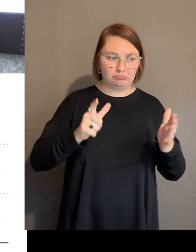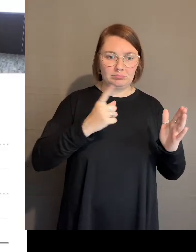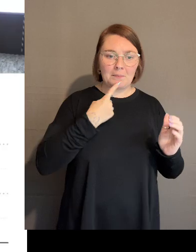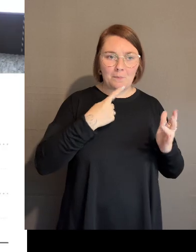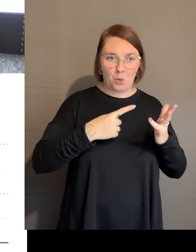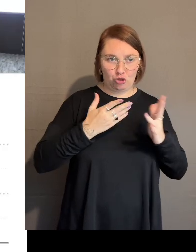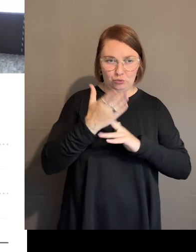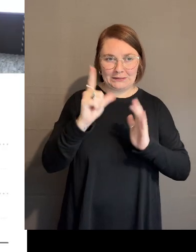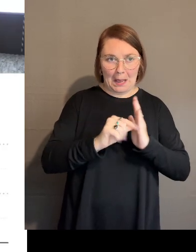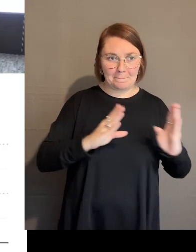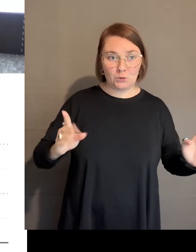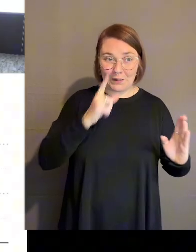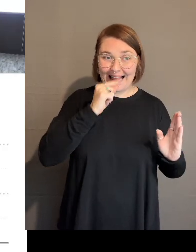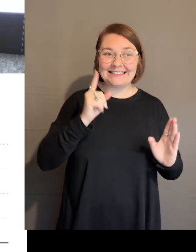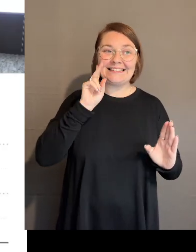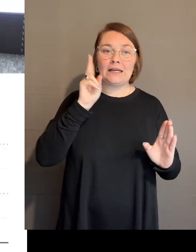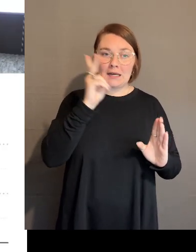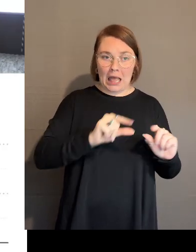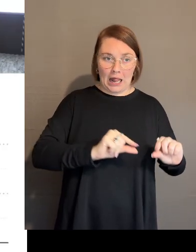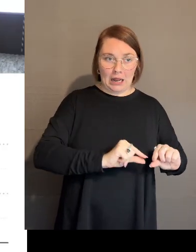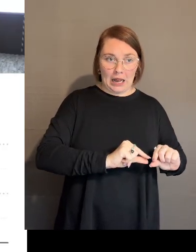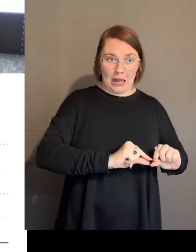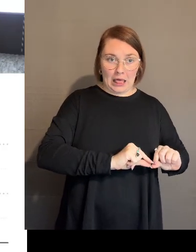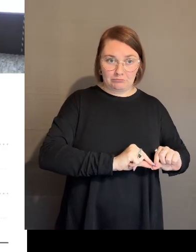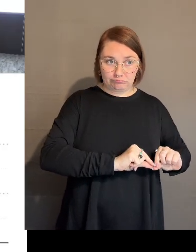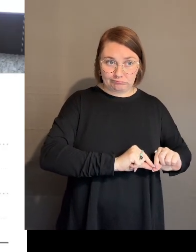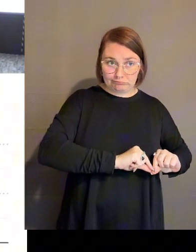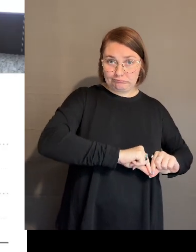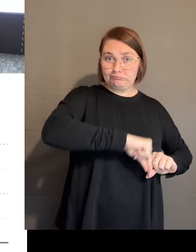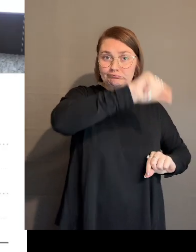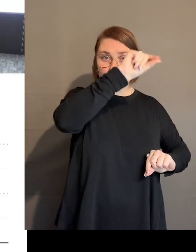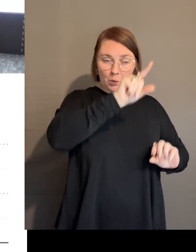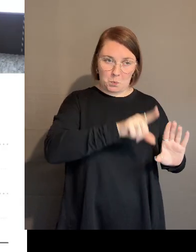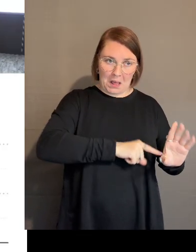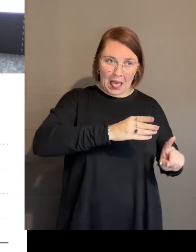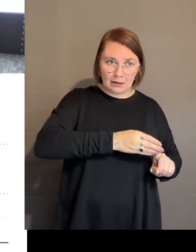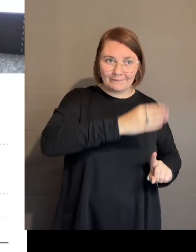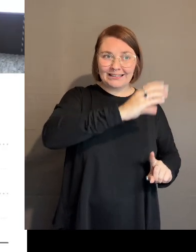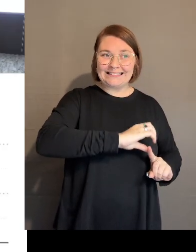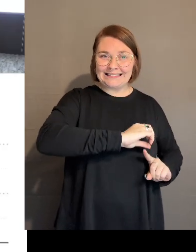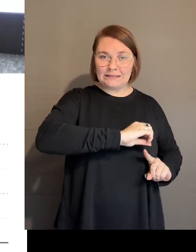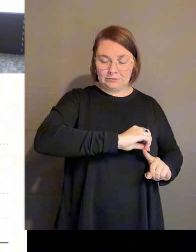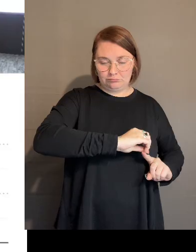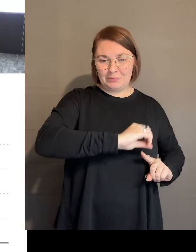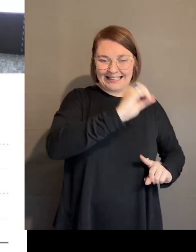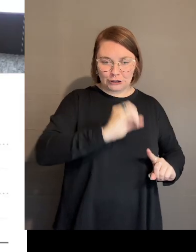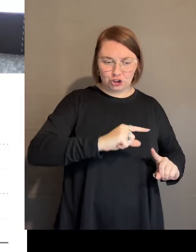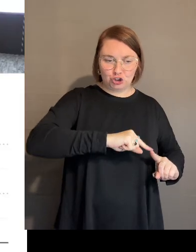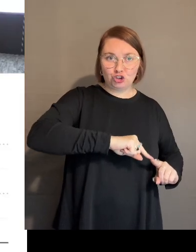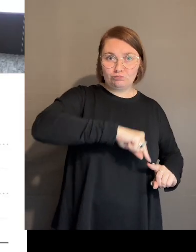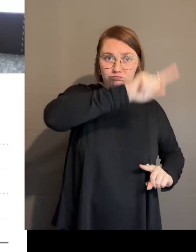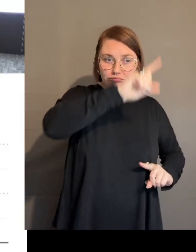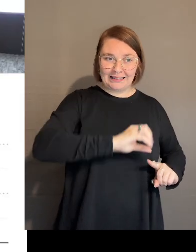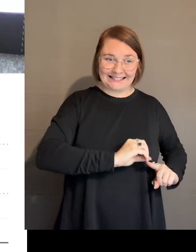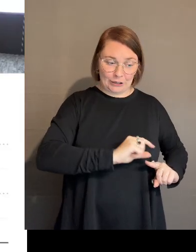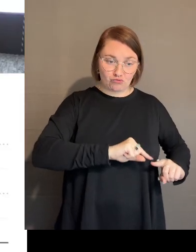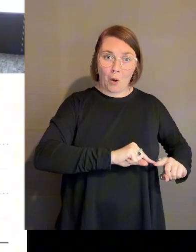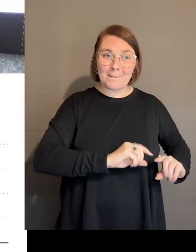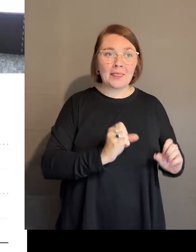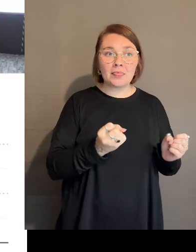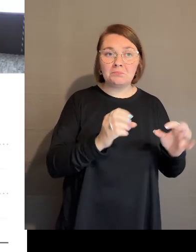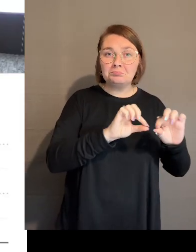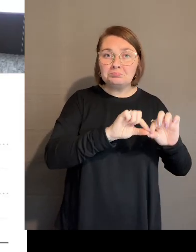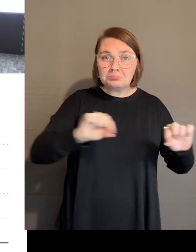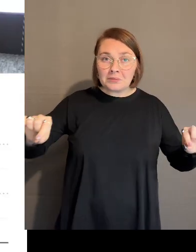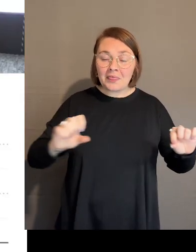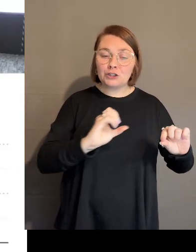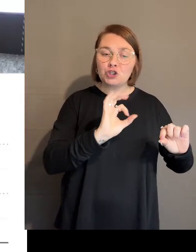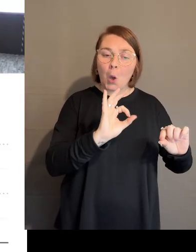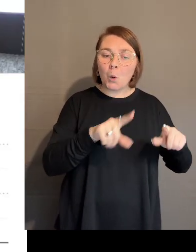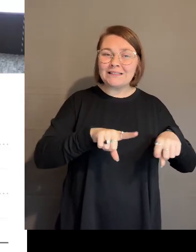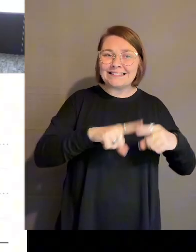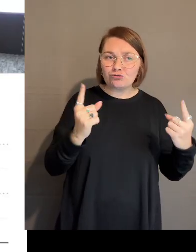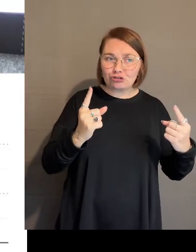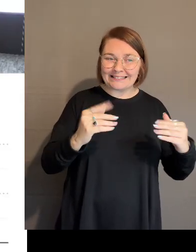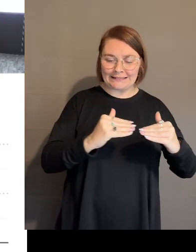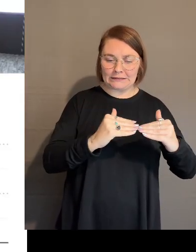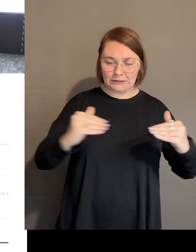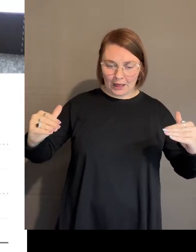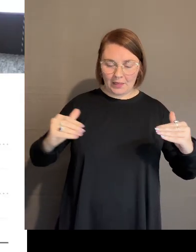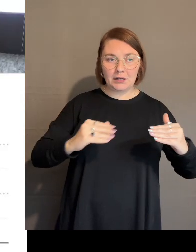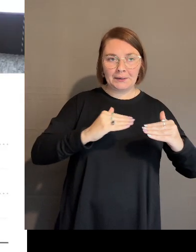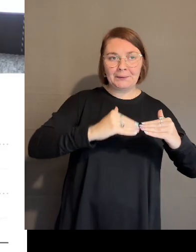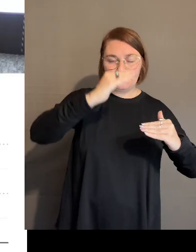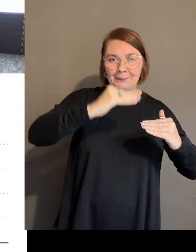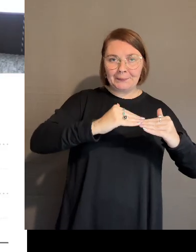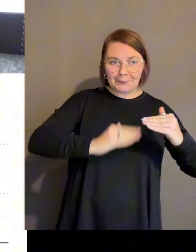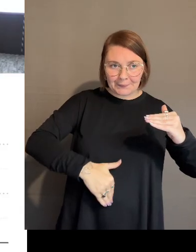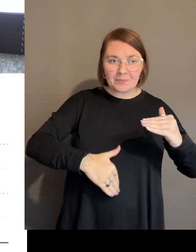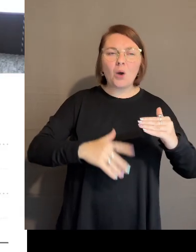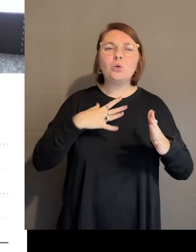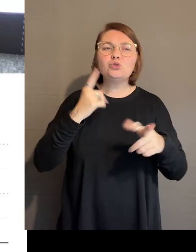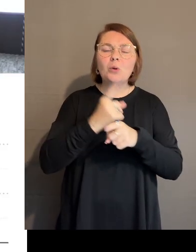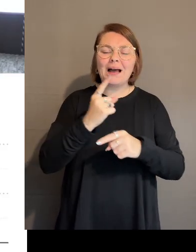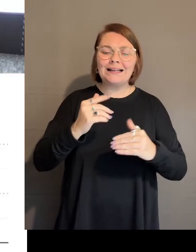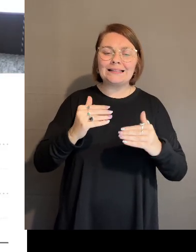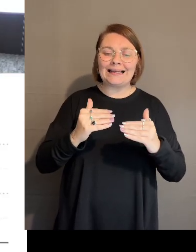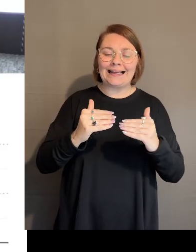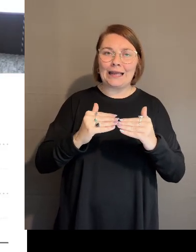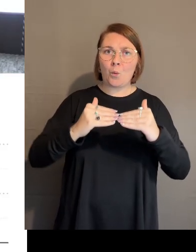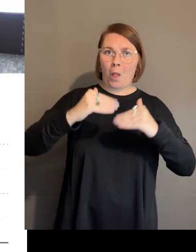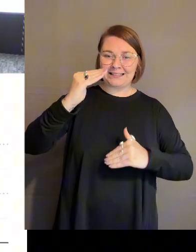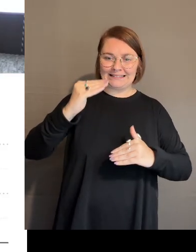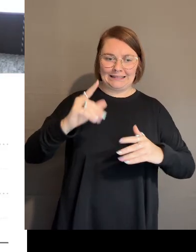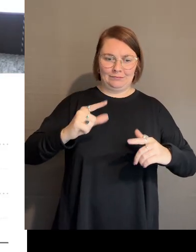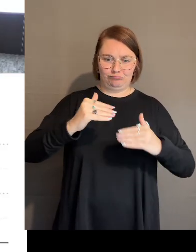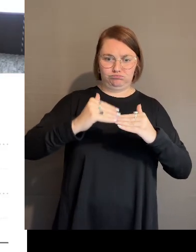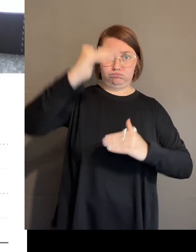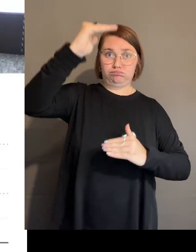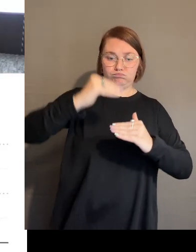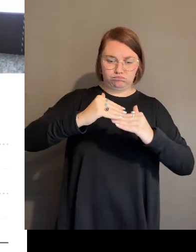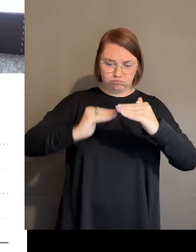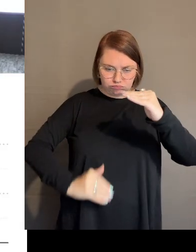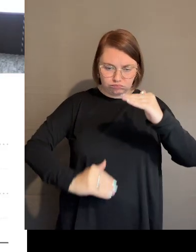The y-axis represents absolute inequality in percentage points, where 0 indicates no difference between two groups. I'll firstly talk about the size of the inequalities experienced by people with disability, then the trends of